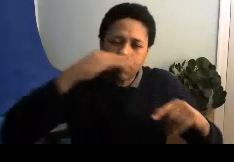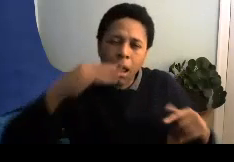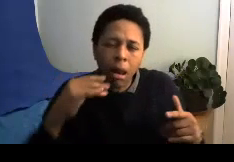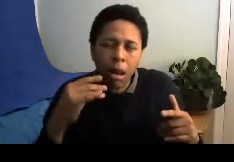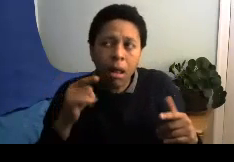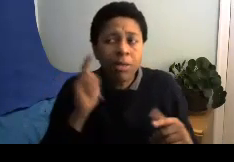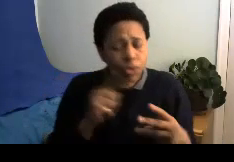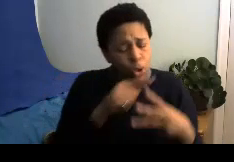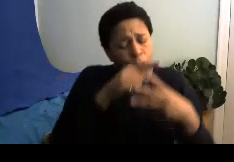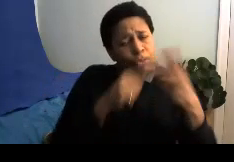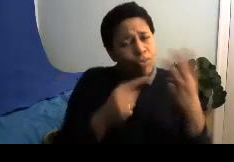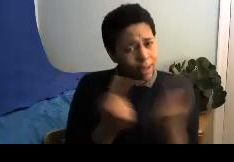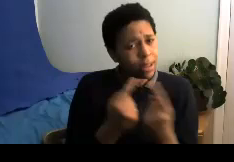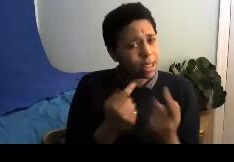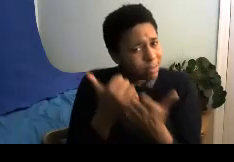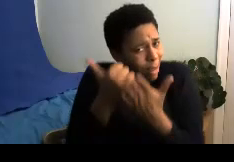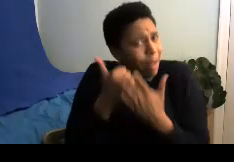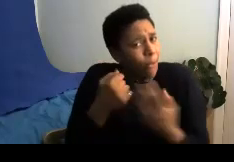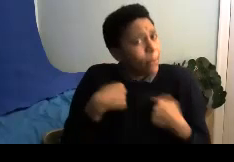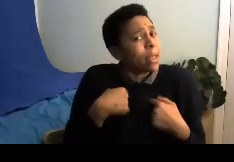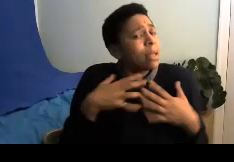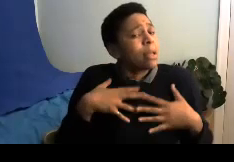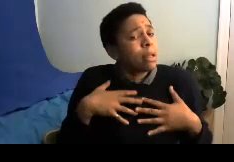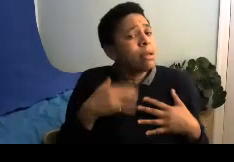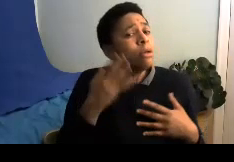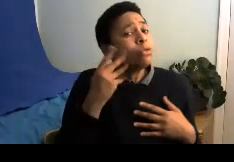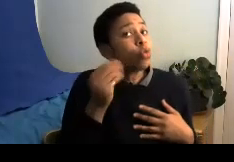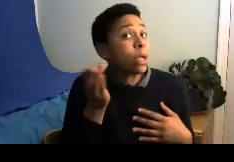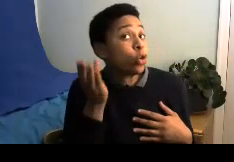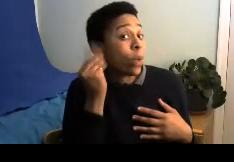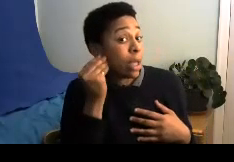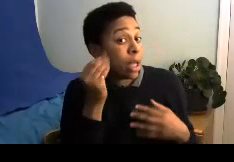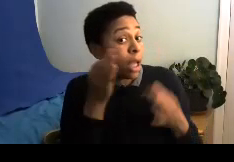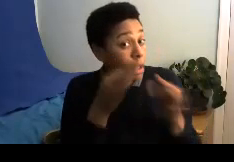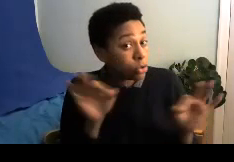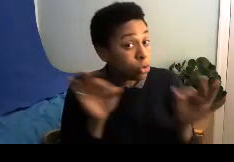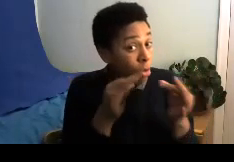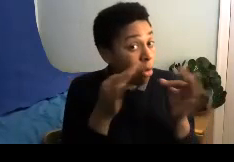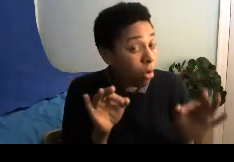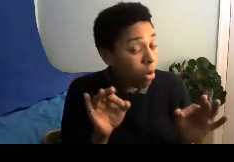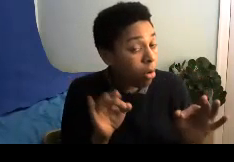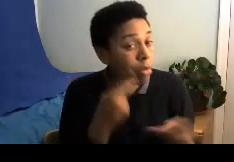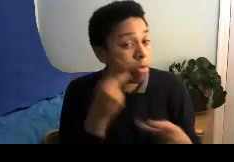anchor memories. So when you hear a song you haven't heard for a very, very long time, and given a song that you don't